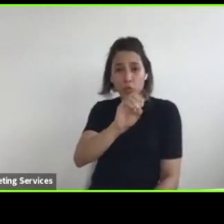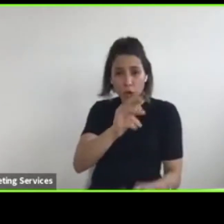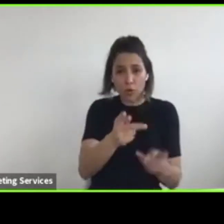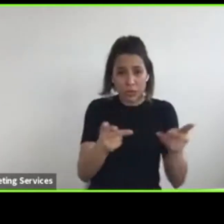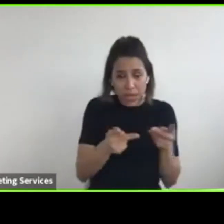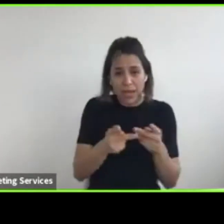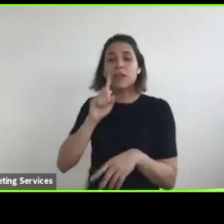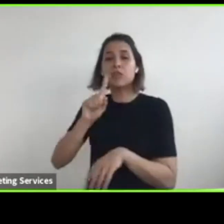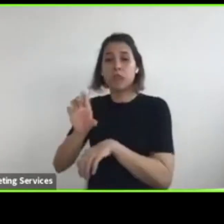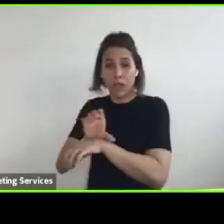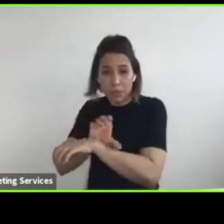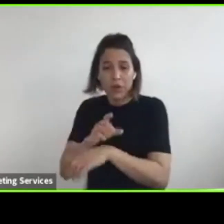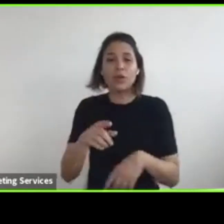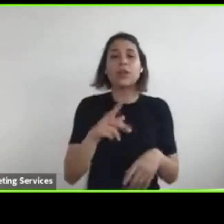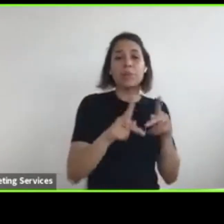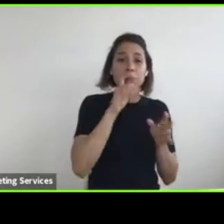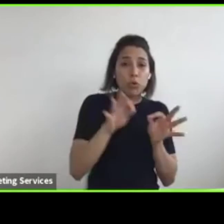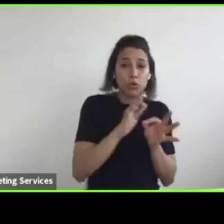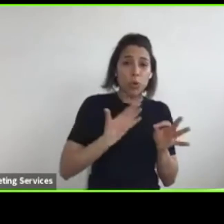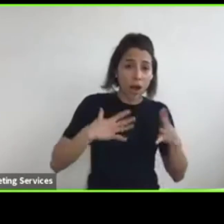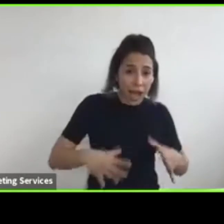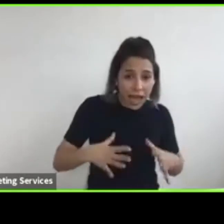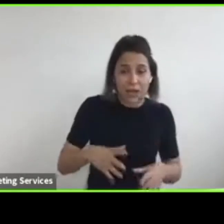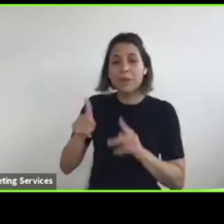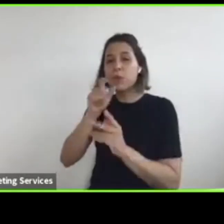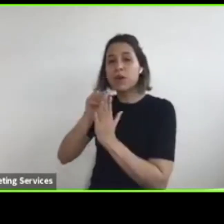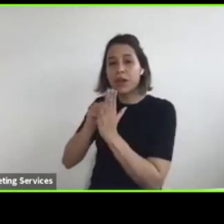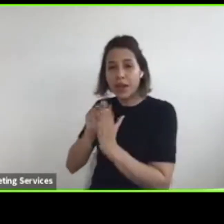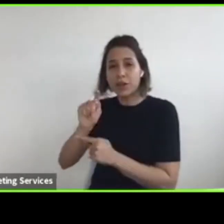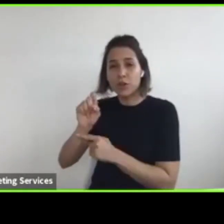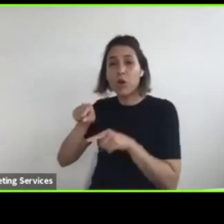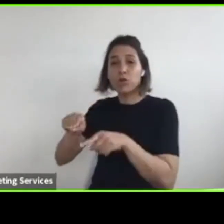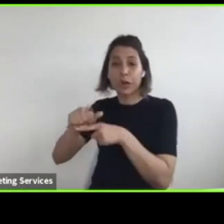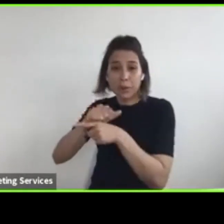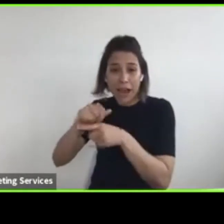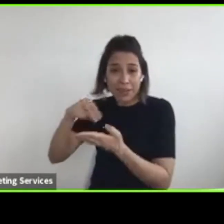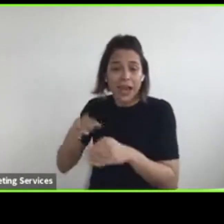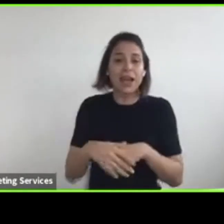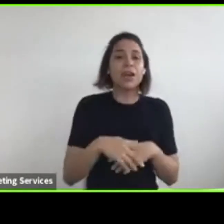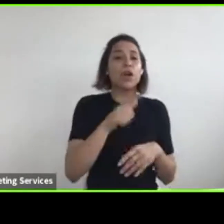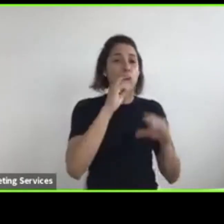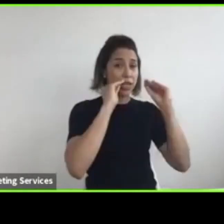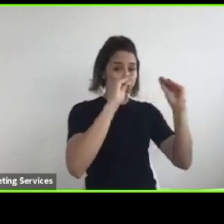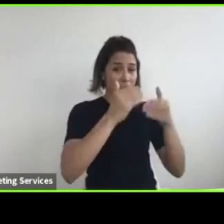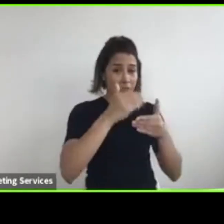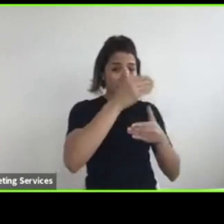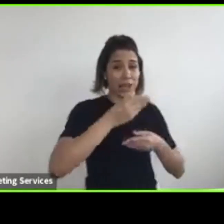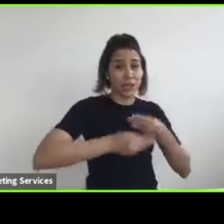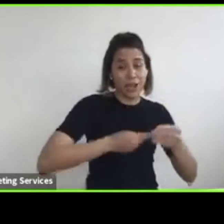OUR COSTUMES TO THOSE WHO TAKE NOTES IN REHEARSALS, FROM THOSE WHO INSTRUCT THE NEXT GENERATION TO THOSE WHO STEP OUT BOLDLY ONTO STAGES - EACH AND